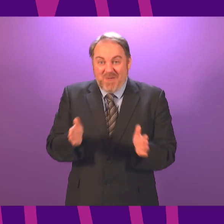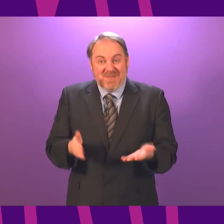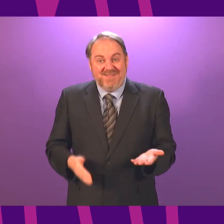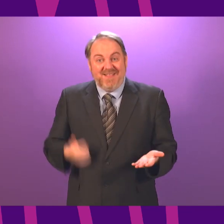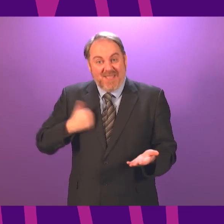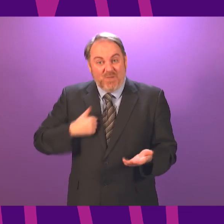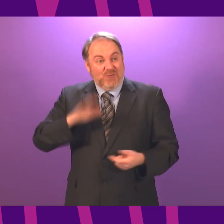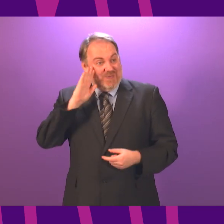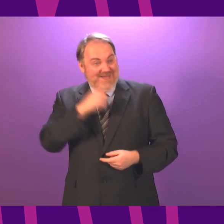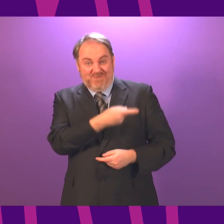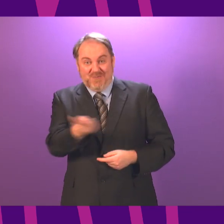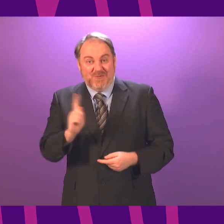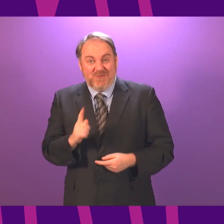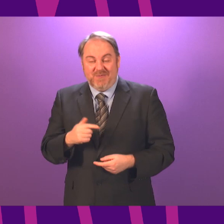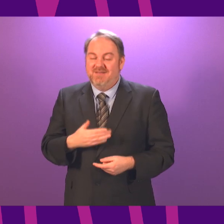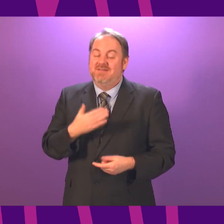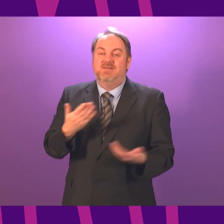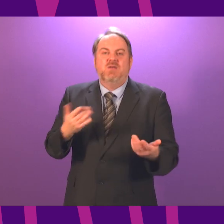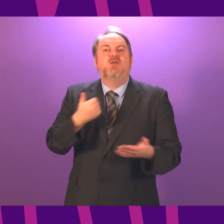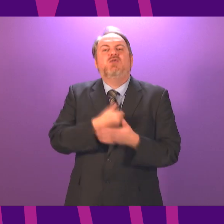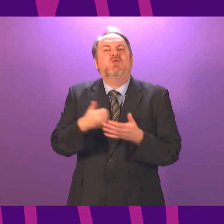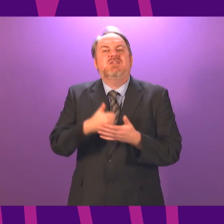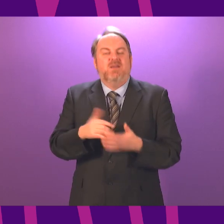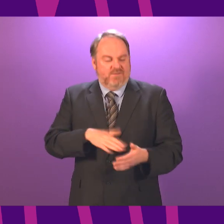to hear from them. The chances are that there will be nothing seriously wrong but, particularly in